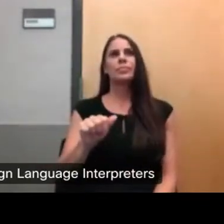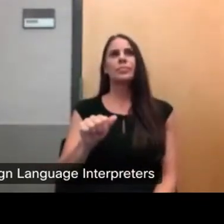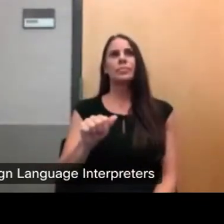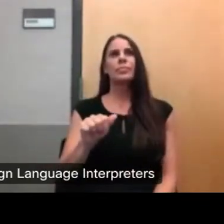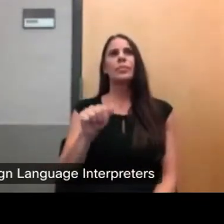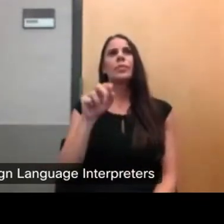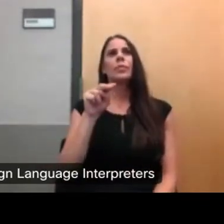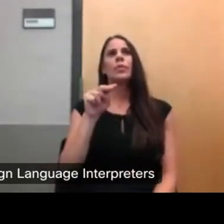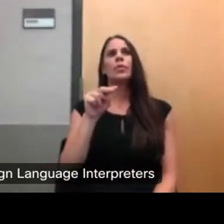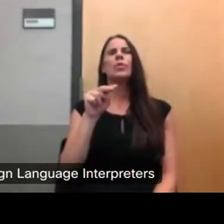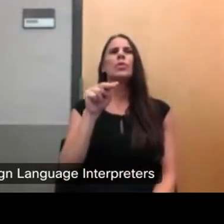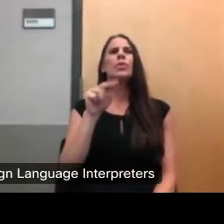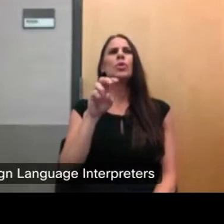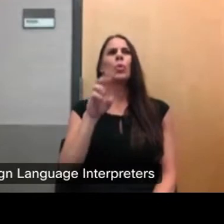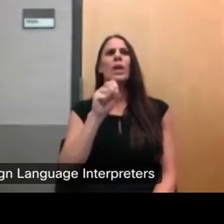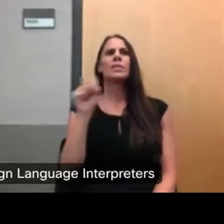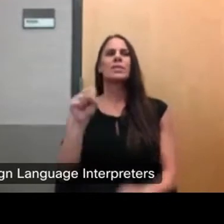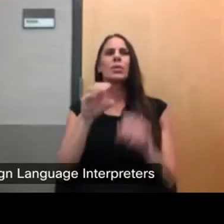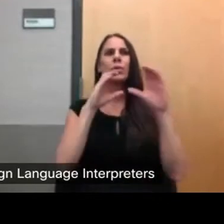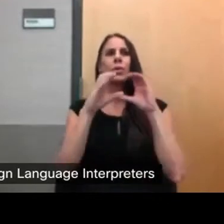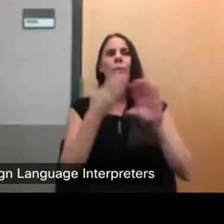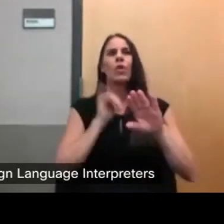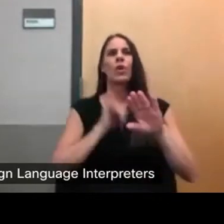and before that, I was a newspaper reporter for 15 years,